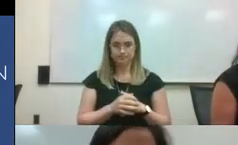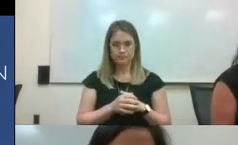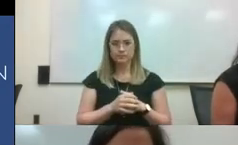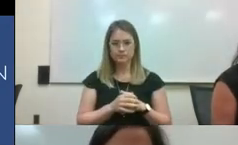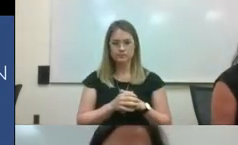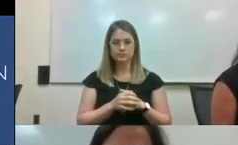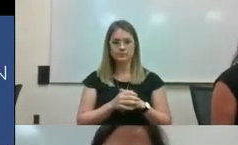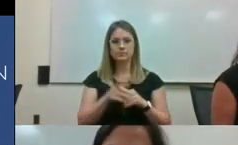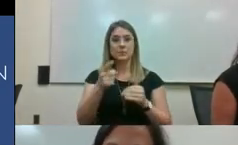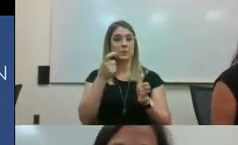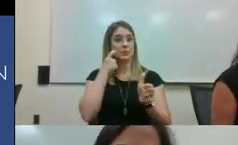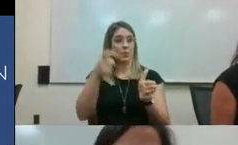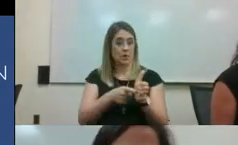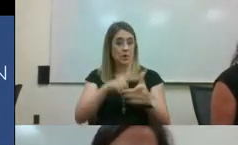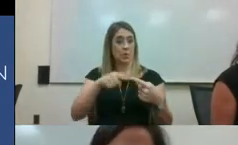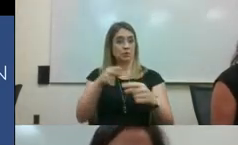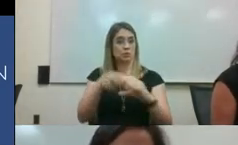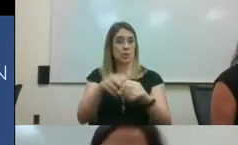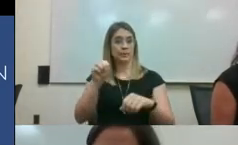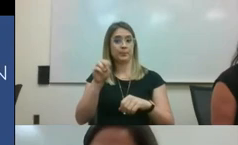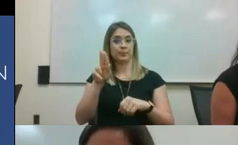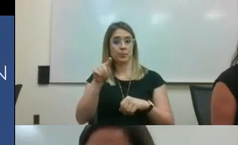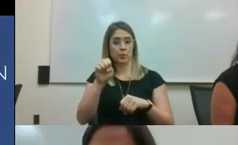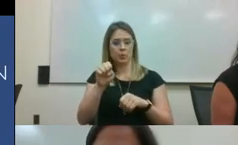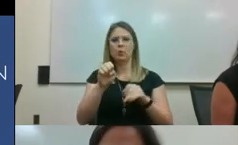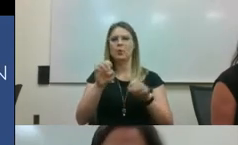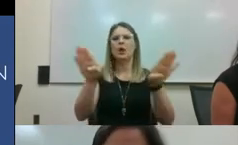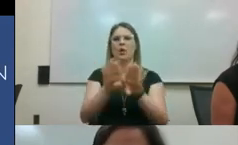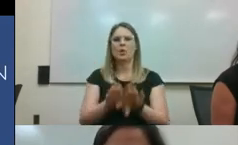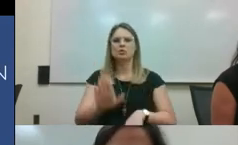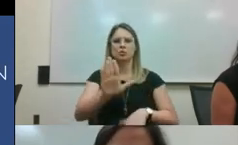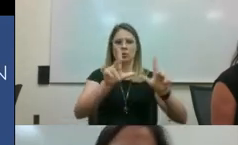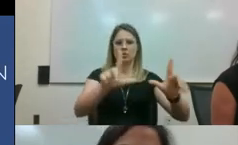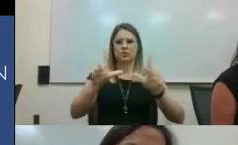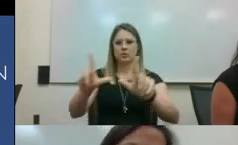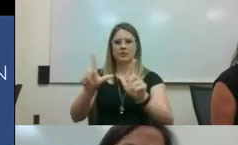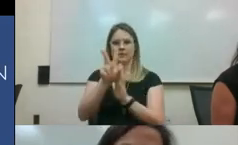you'll notice that we were muting you and also closing most of your videos. We just wanna make sure that the speaker's video